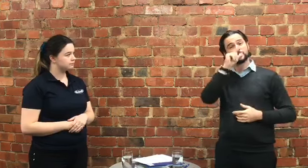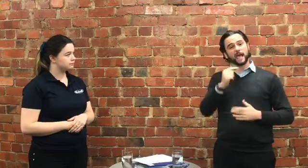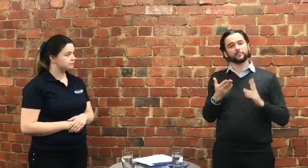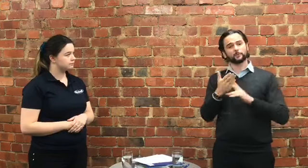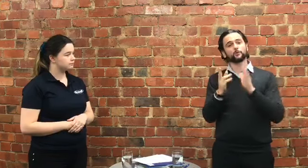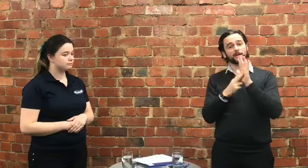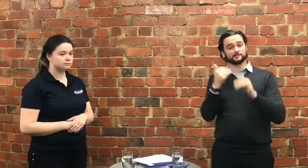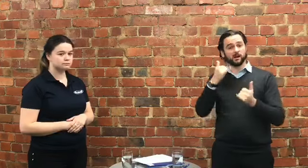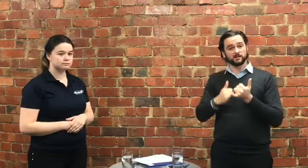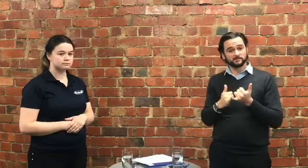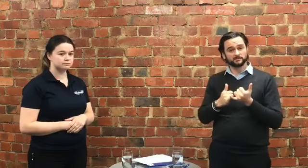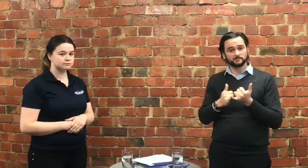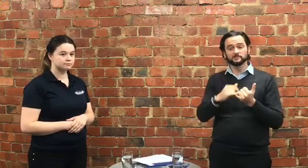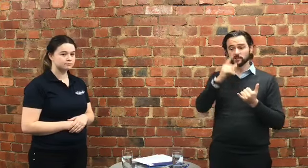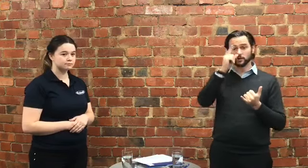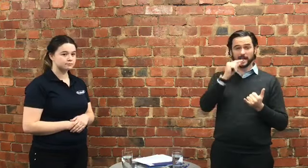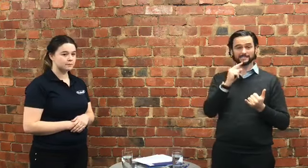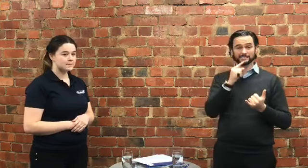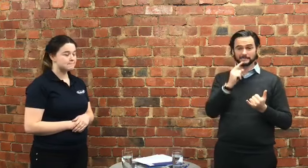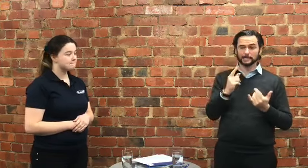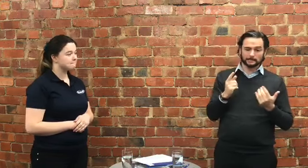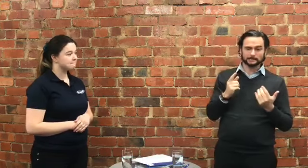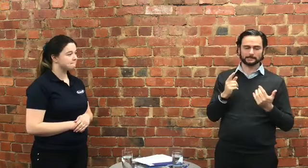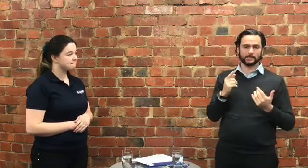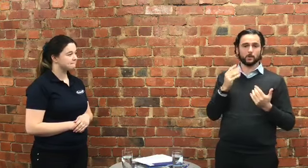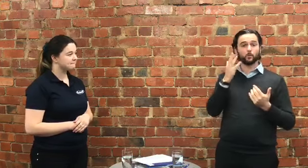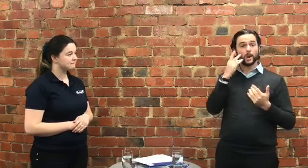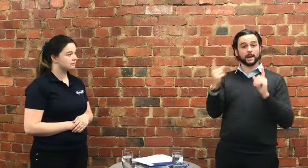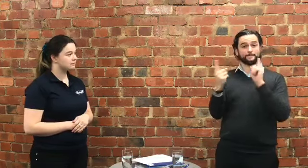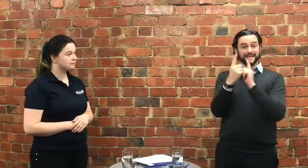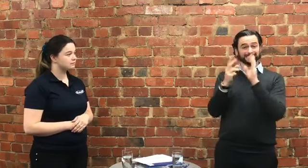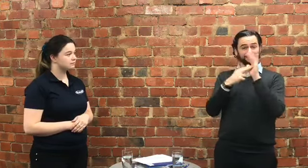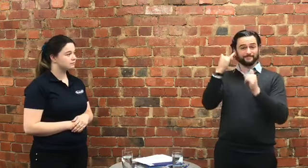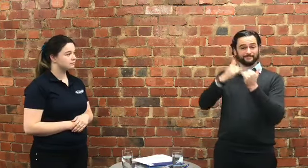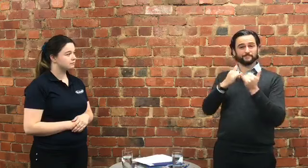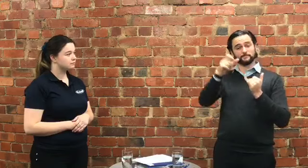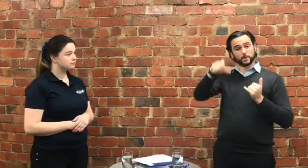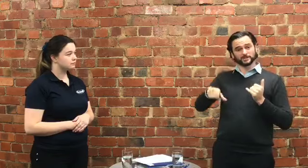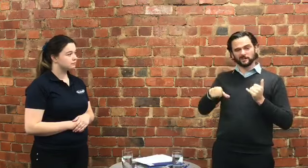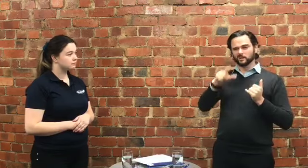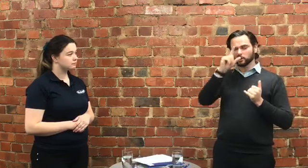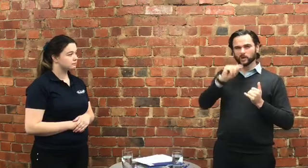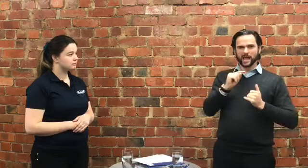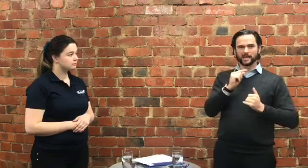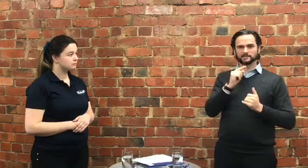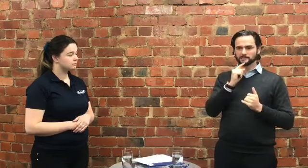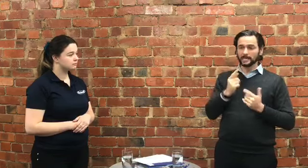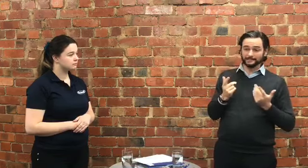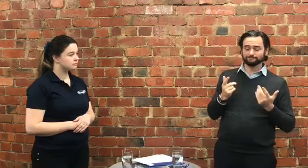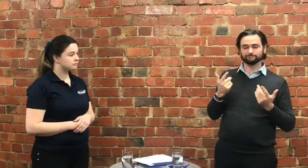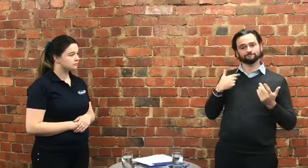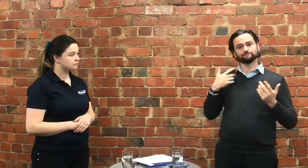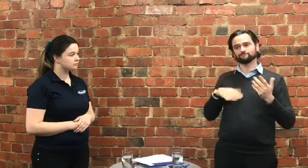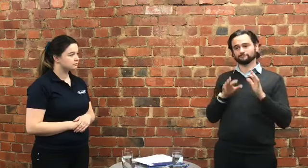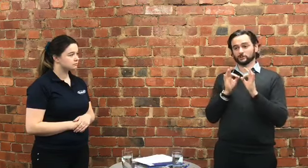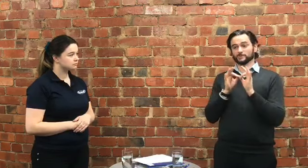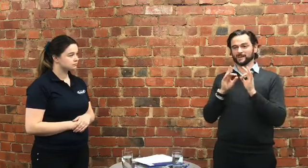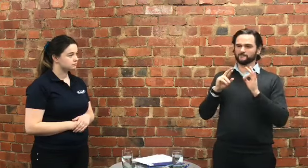to really engage in those social activities. So, you can think about that. When you meet the person from the NDIS